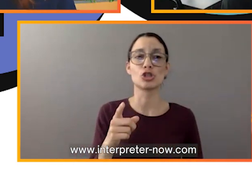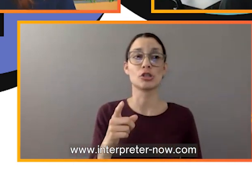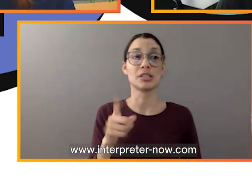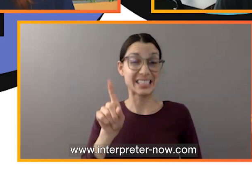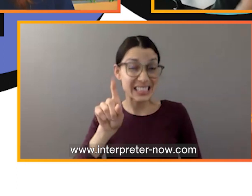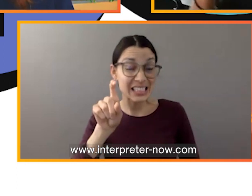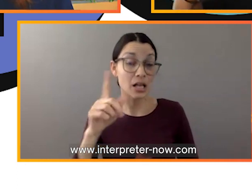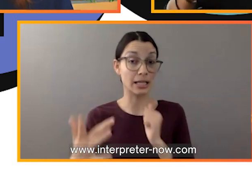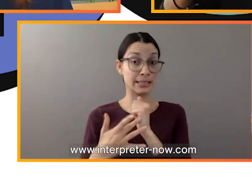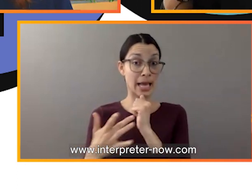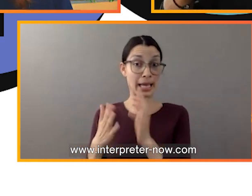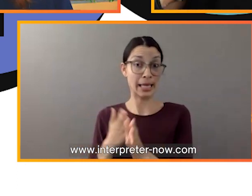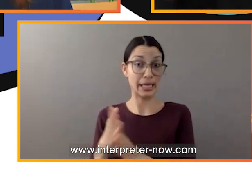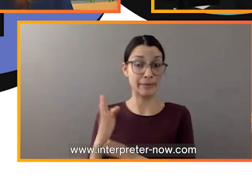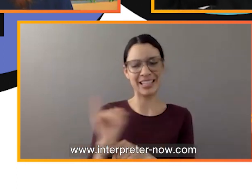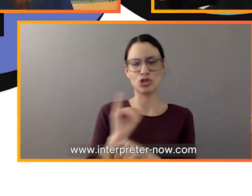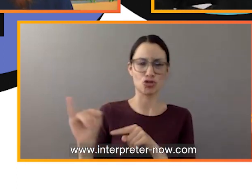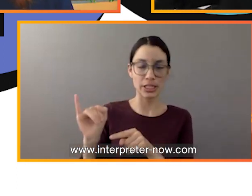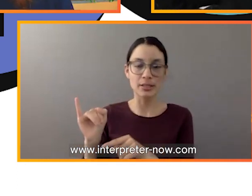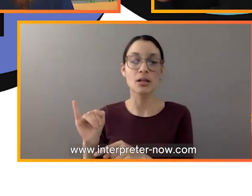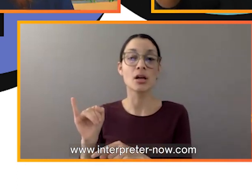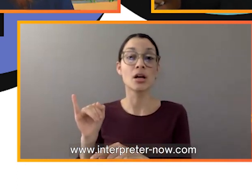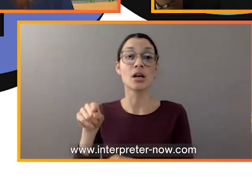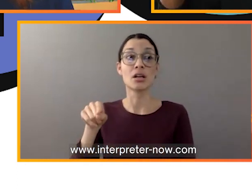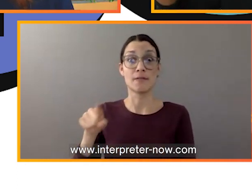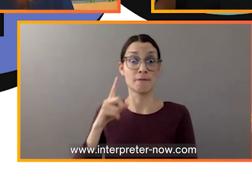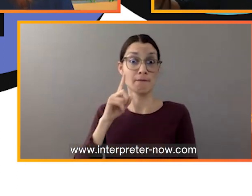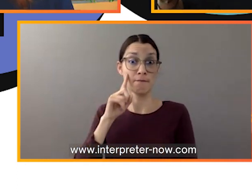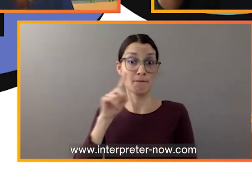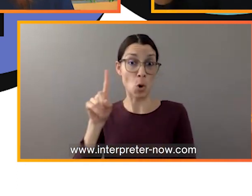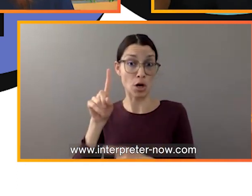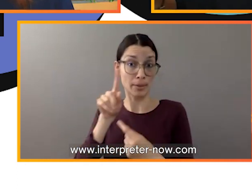Because we still celebrate and put up on a pedestal, certain type of individuals of CEOs